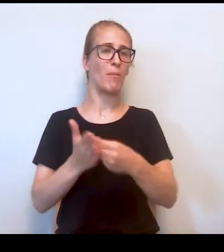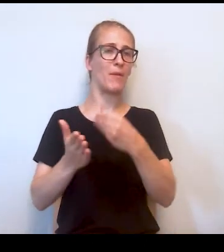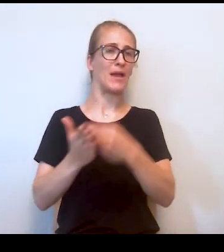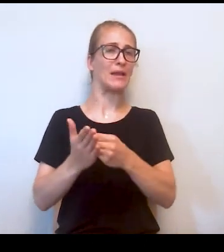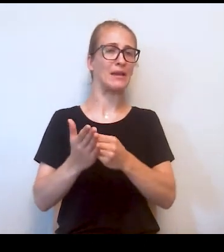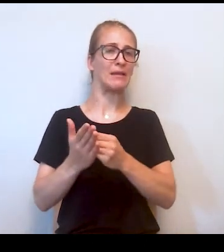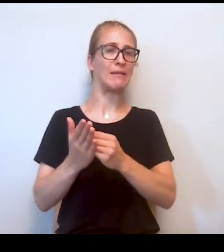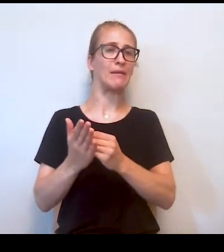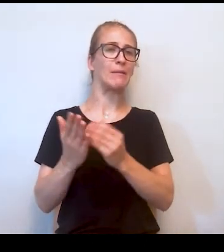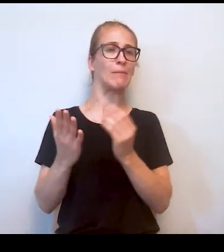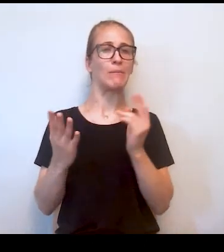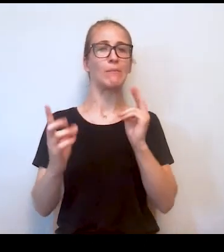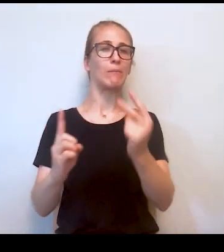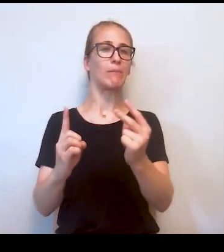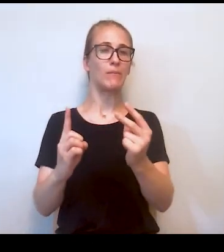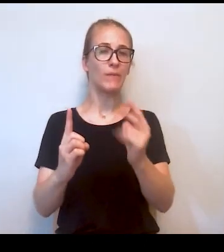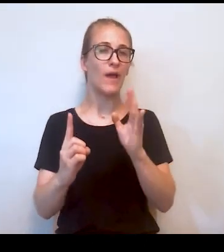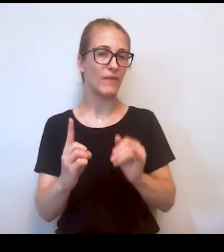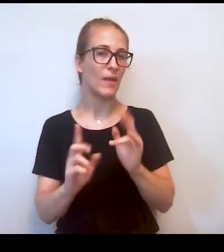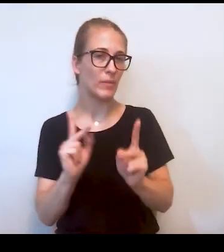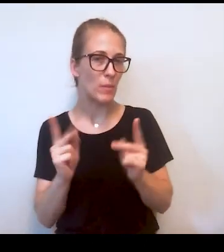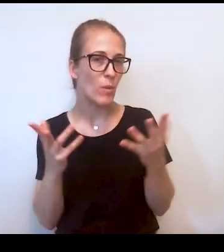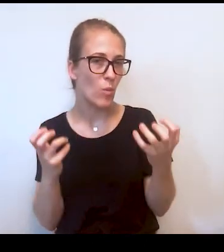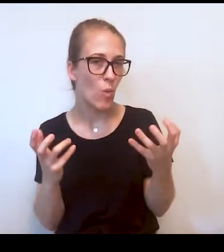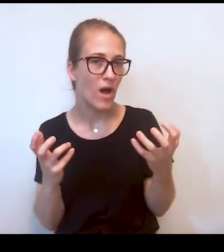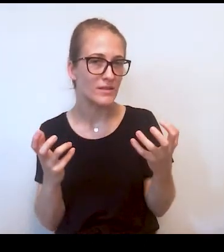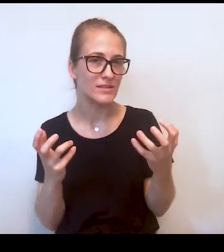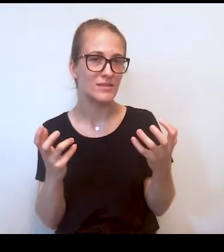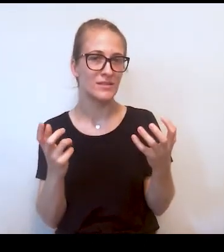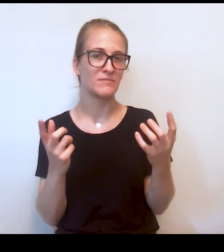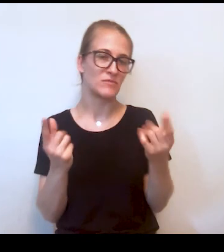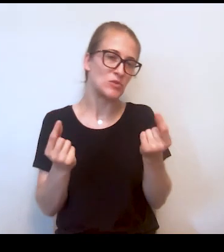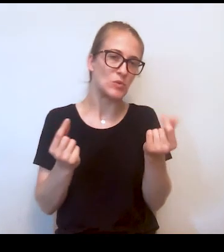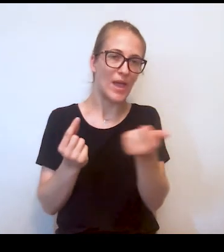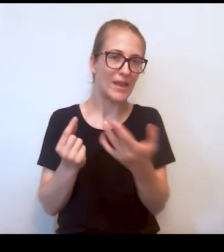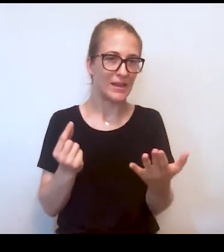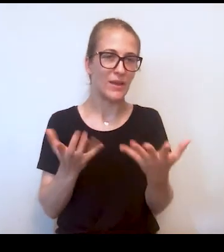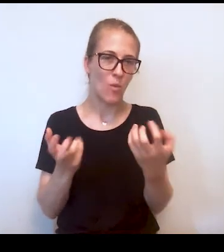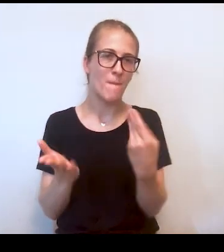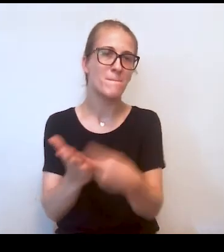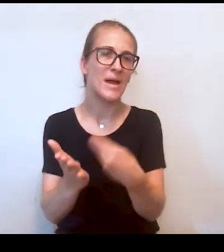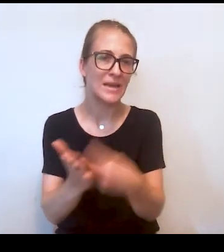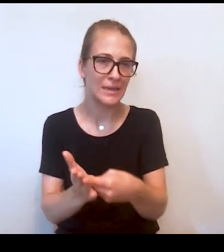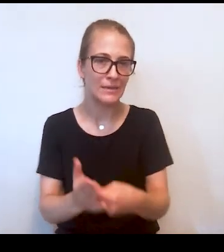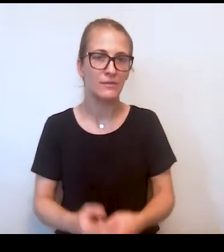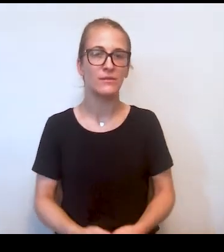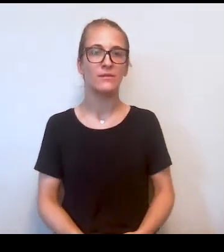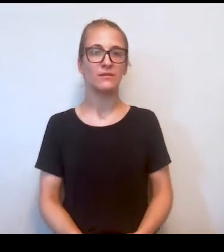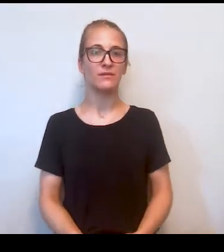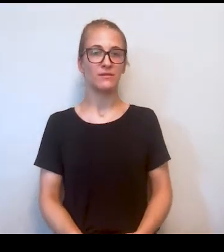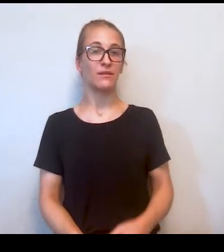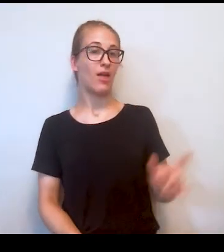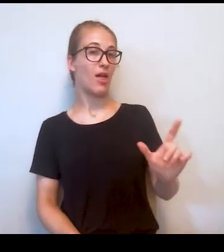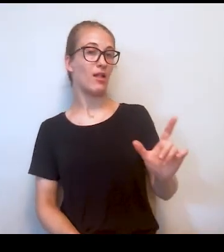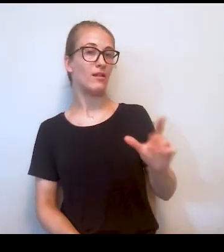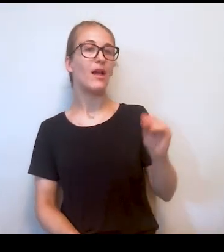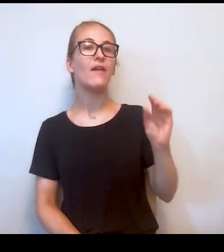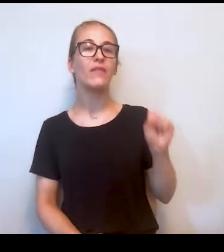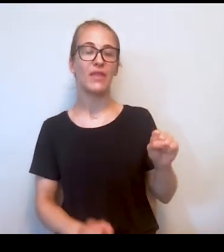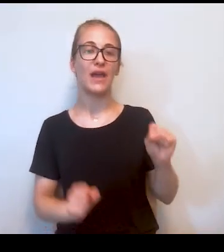[L] And then that could shift actual systems and how they function by showing how things can be done-